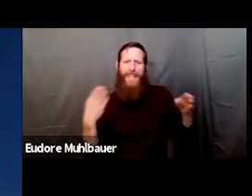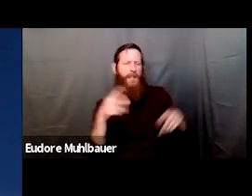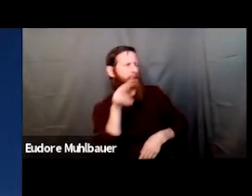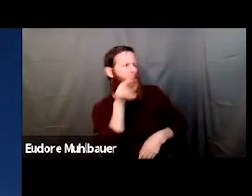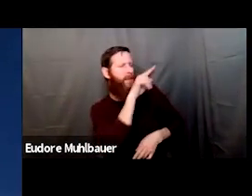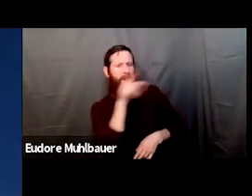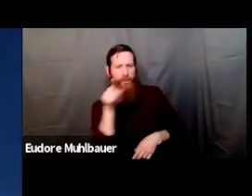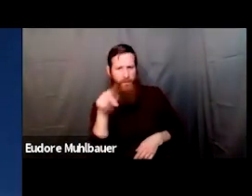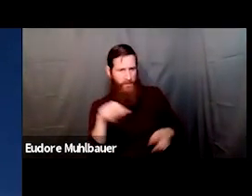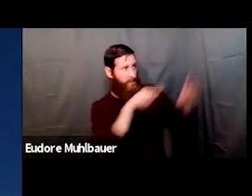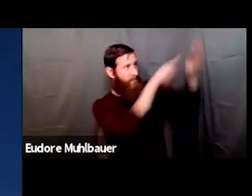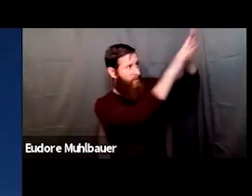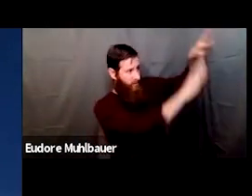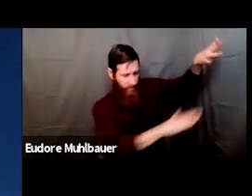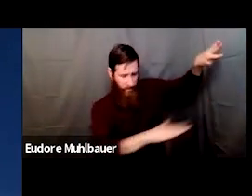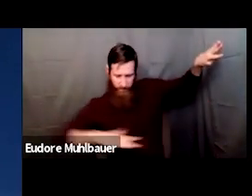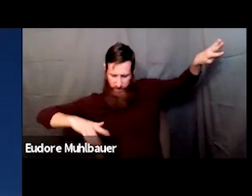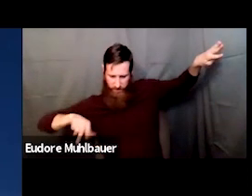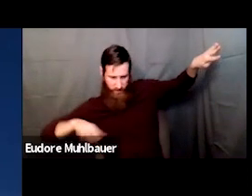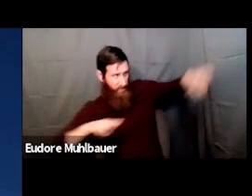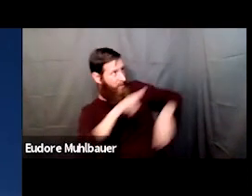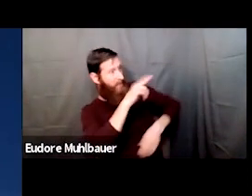Where you are connected to that start zone, and look at the vegetation that you are surrounded by